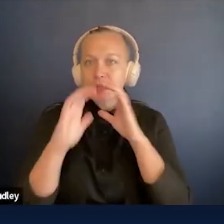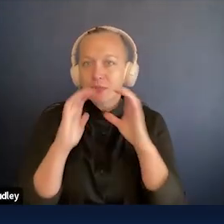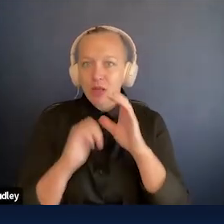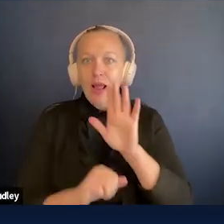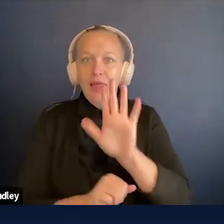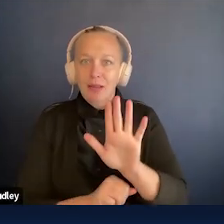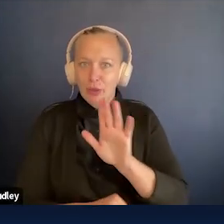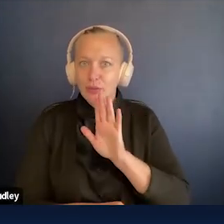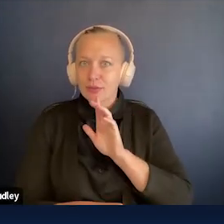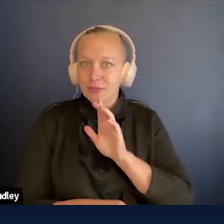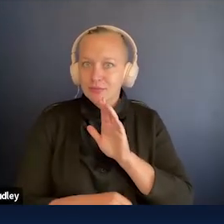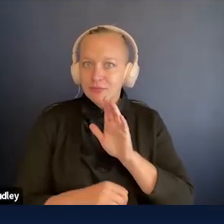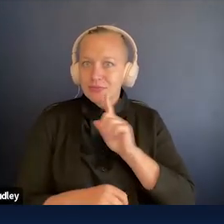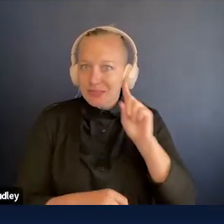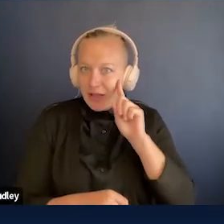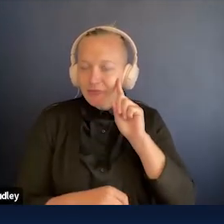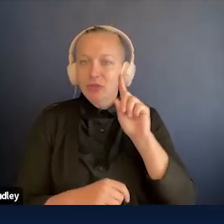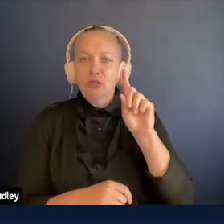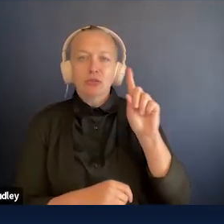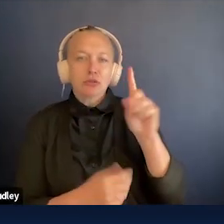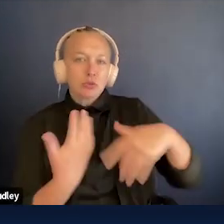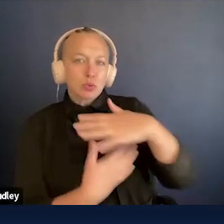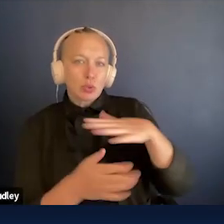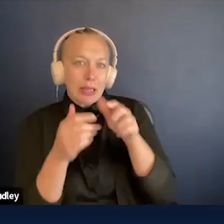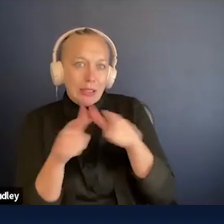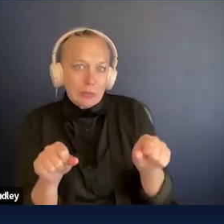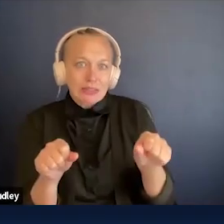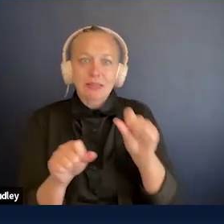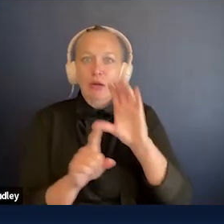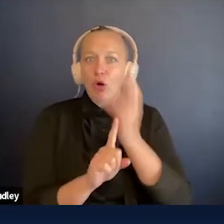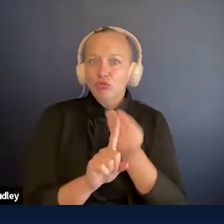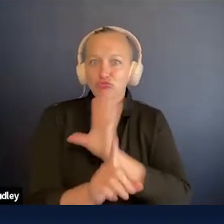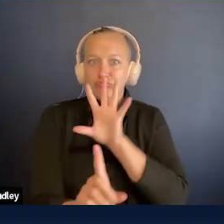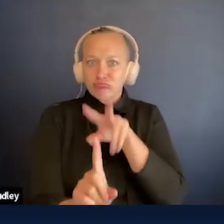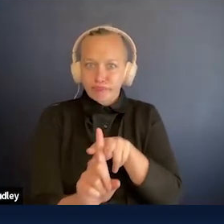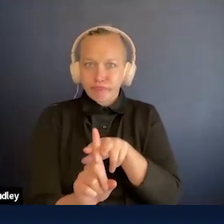and cultural lenses, and stronger Balladaf culture and community, and hard of hearing and on the other hand.